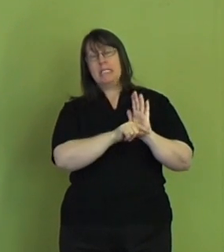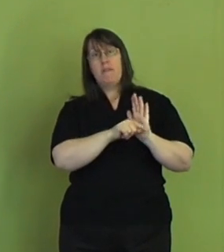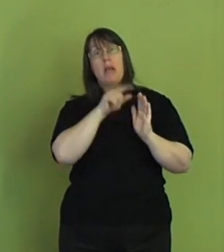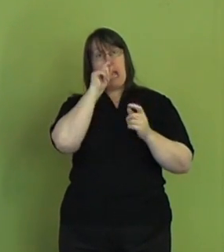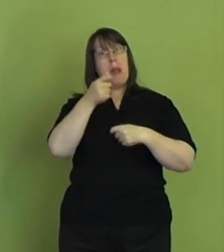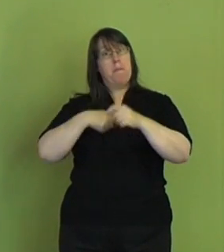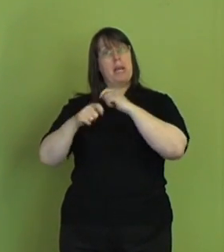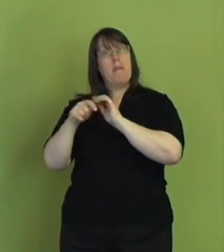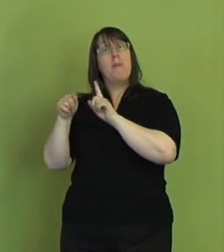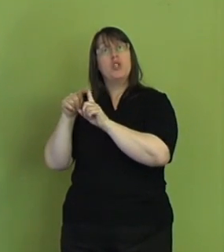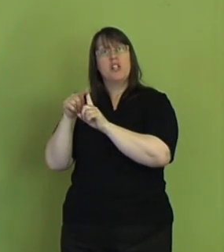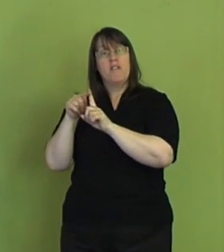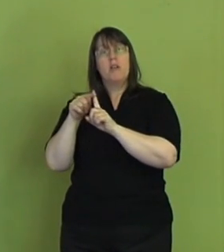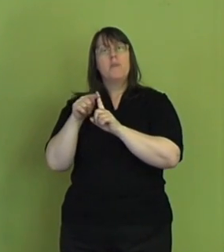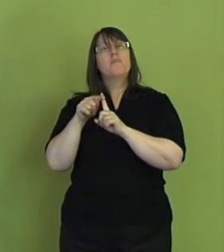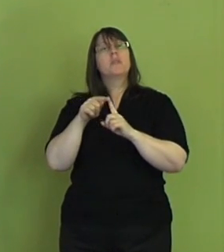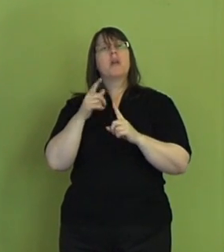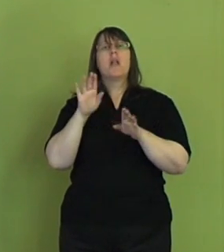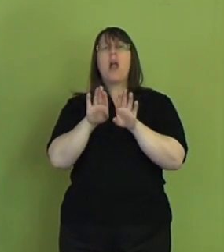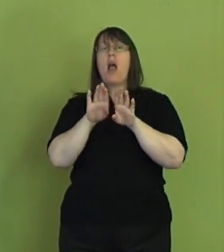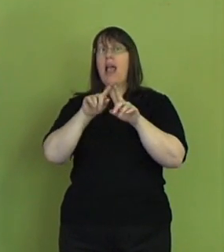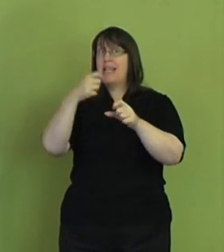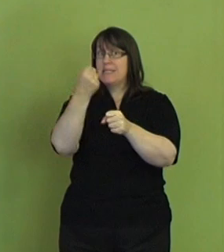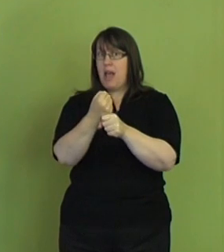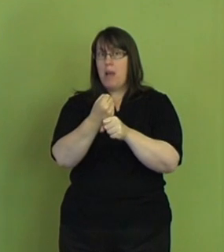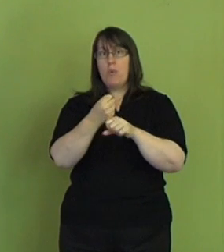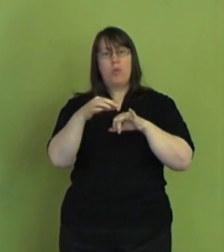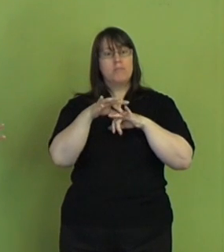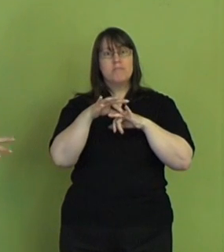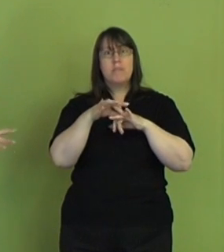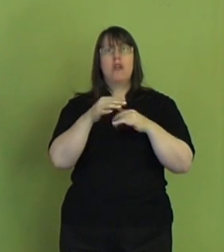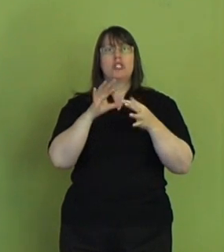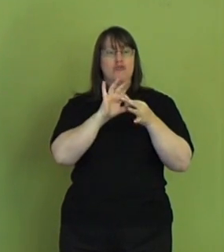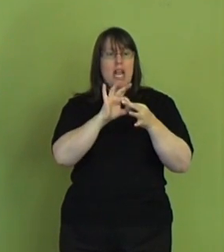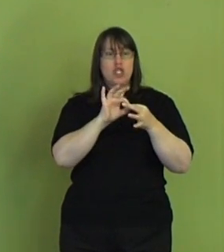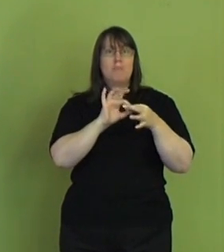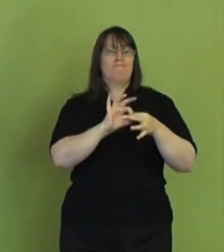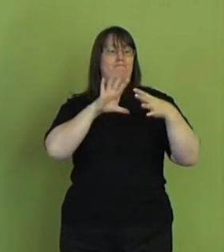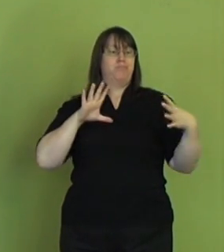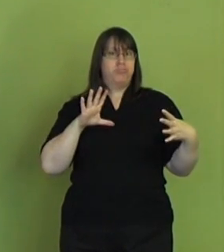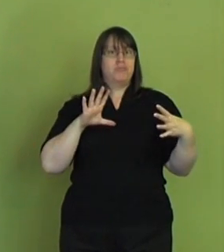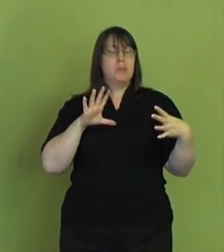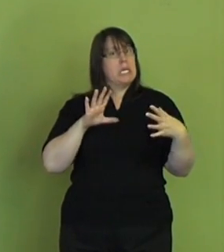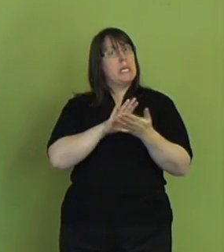In relation to a relationship breakdown, for instance, that sometimes can result